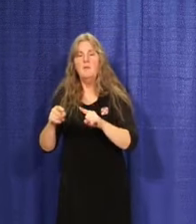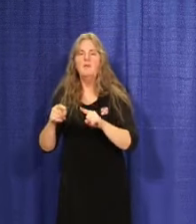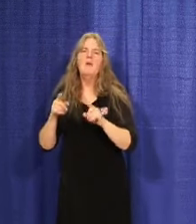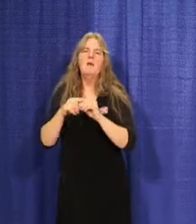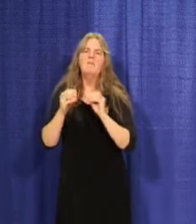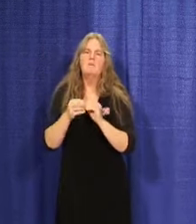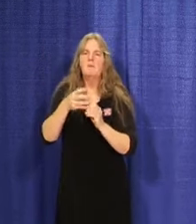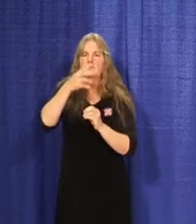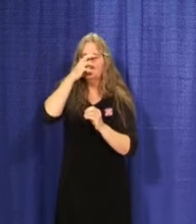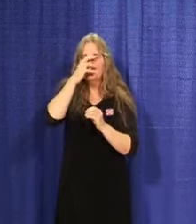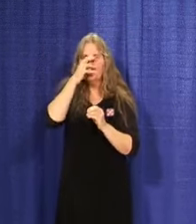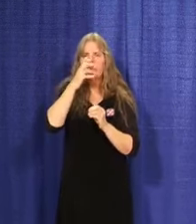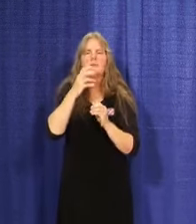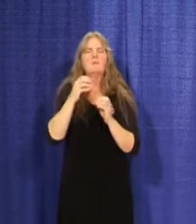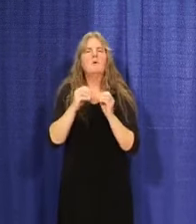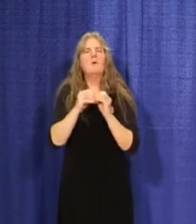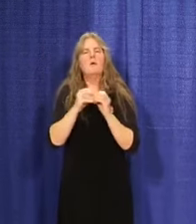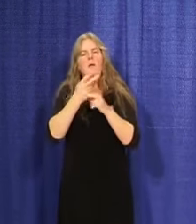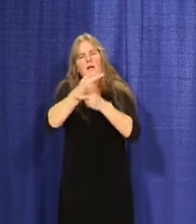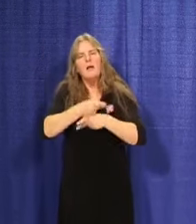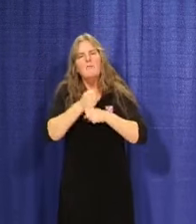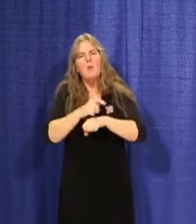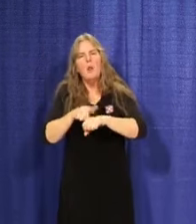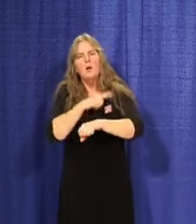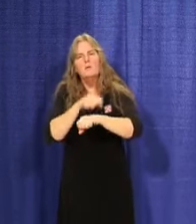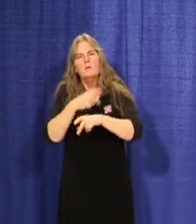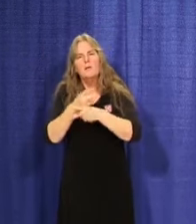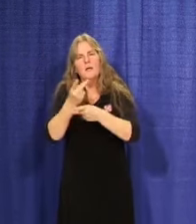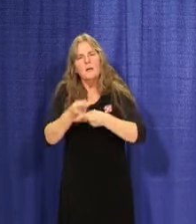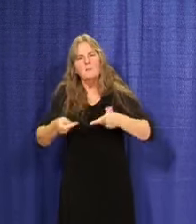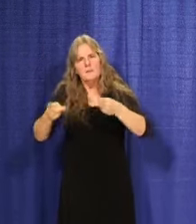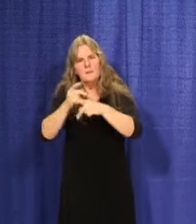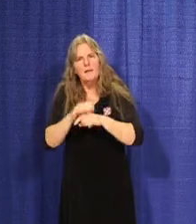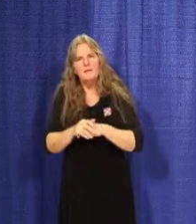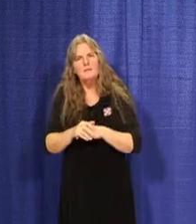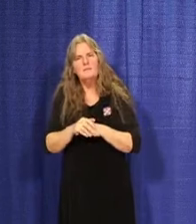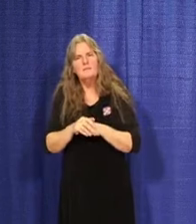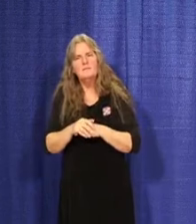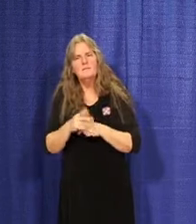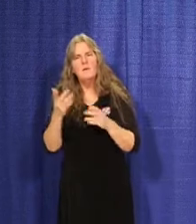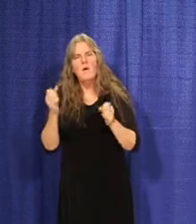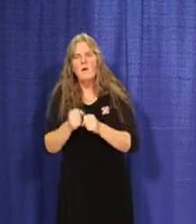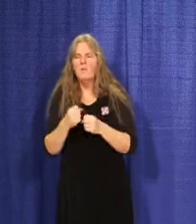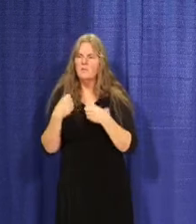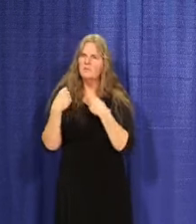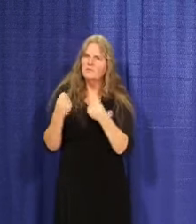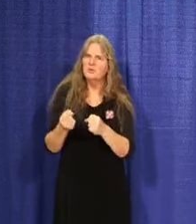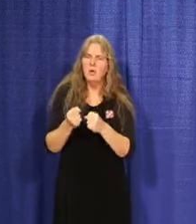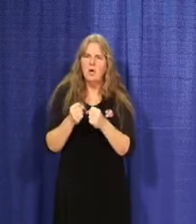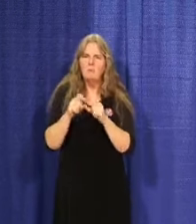and visitors to long-term care and other care facilities. To reinforce and strengthen a screening for COVID risk factors